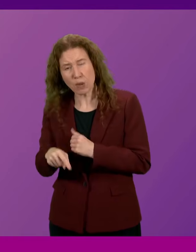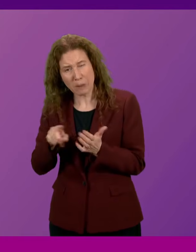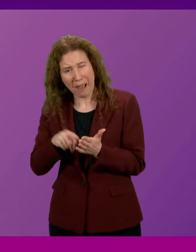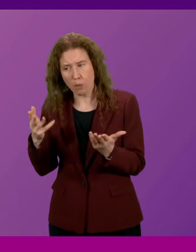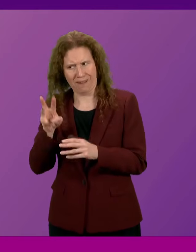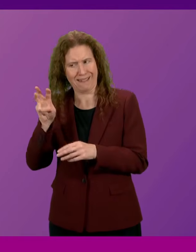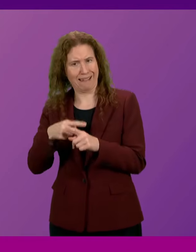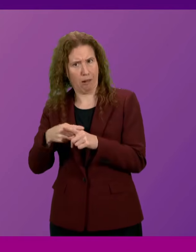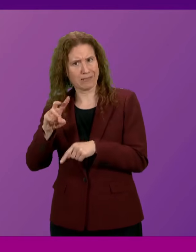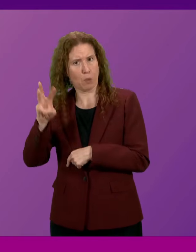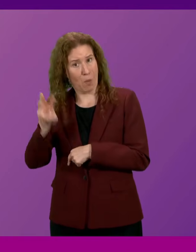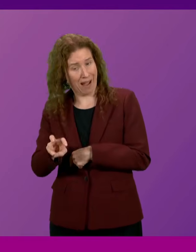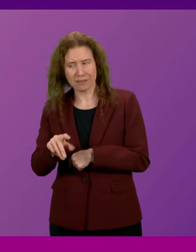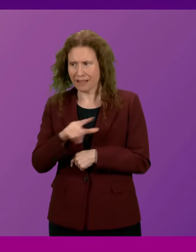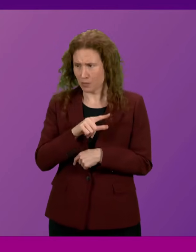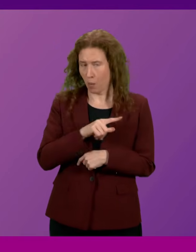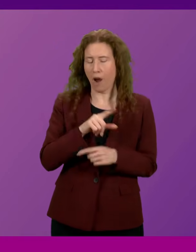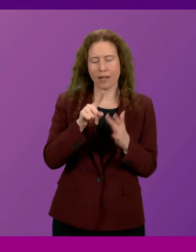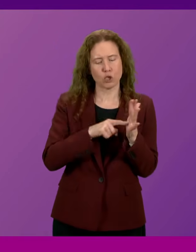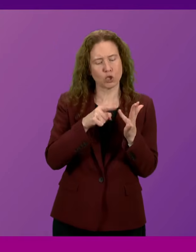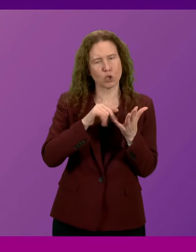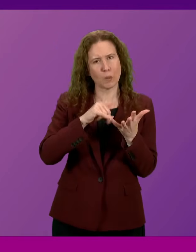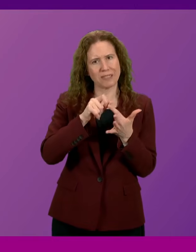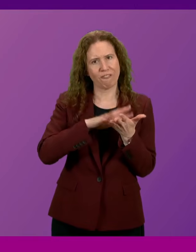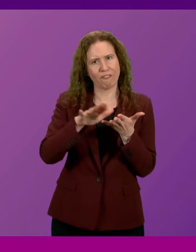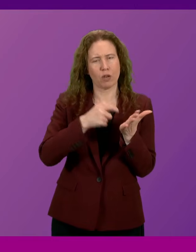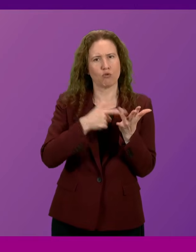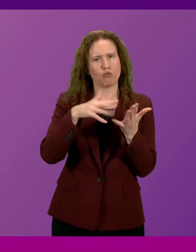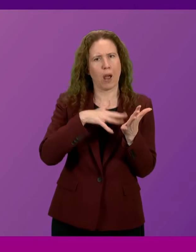That is another example of why the Joseph Rowntree Foundation projects that Scotland